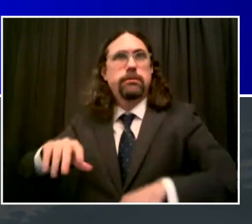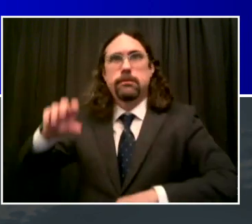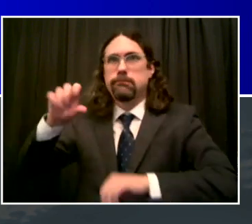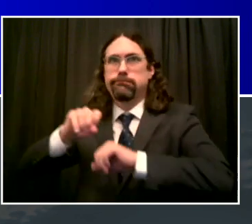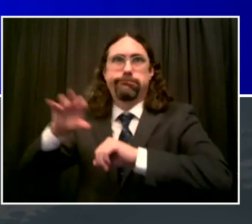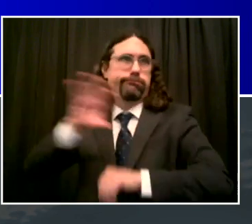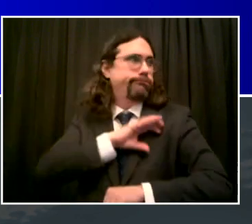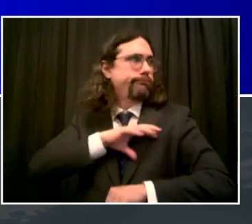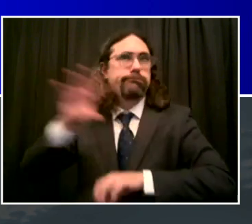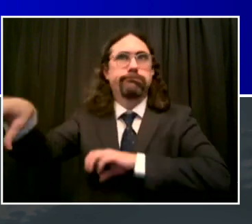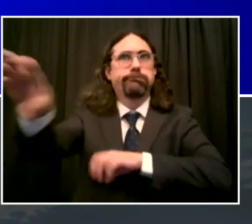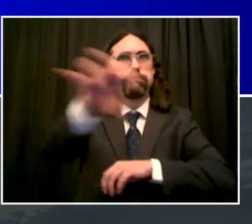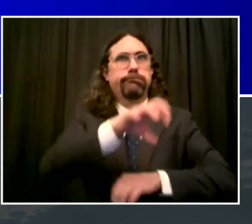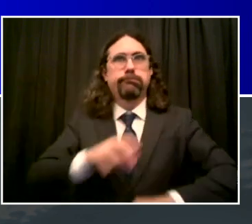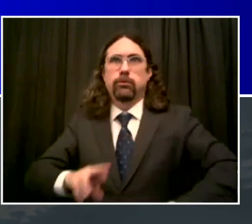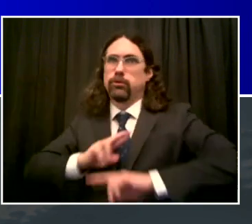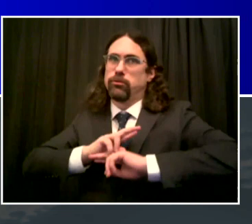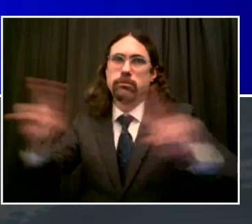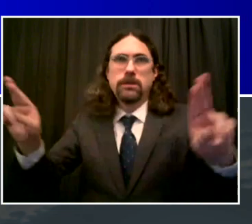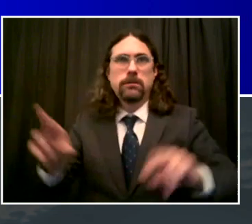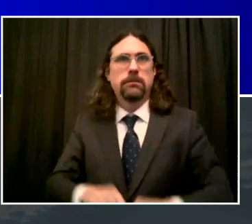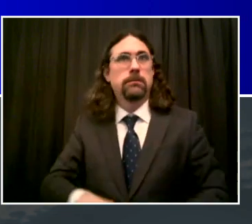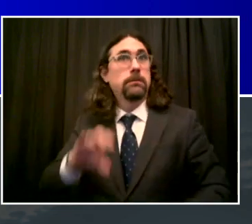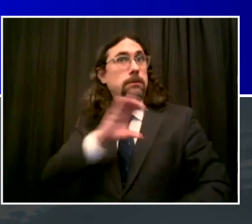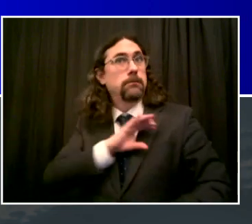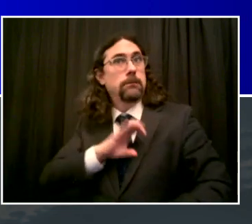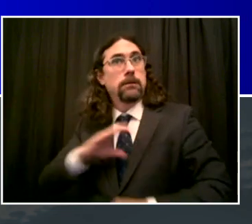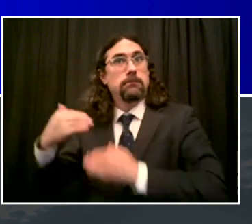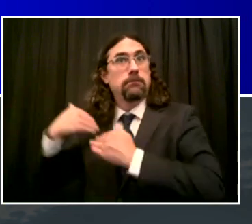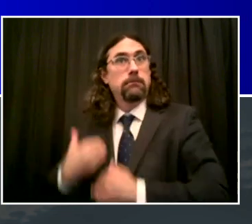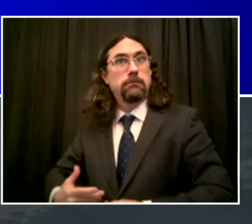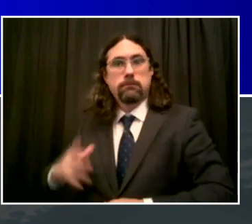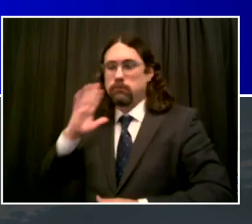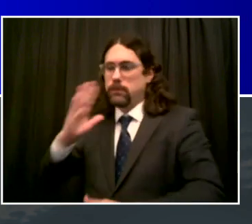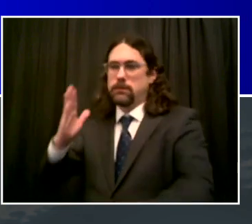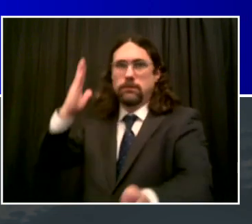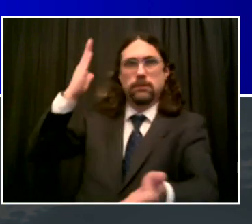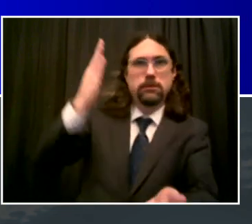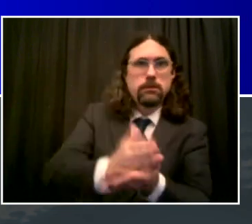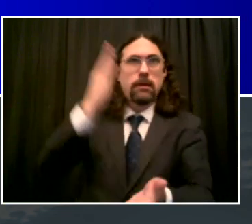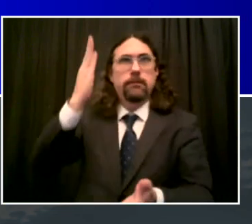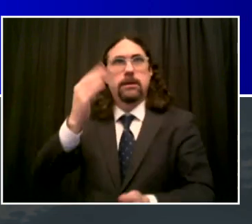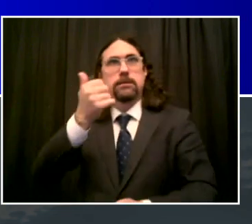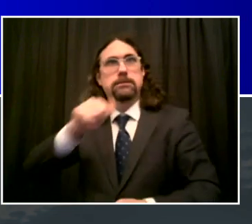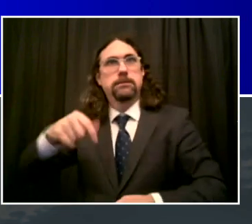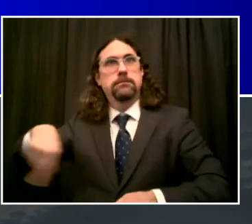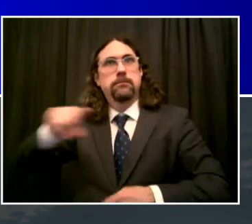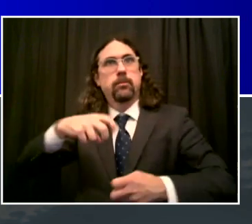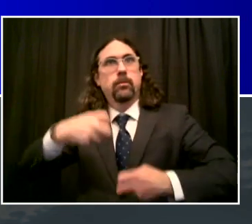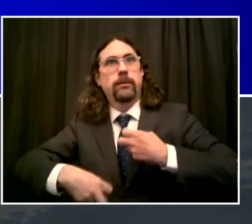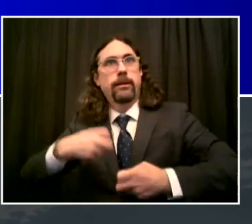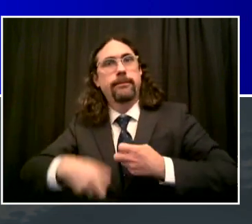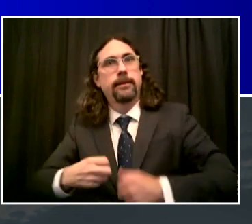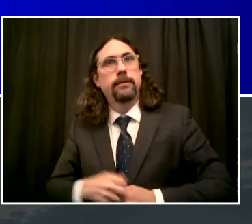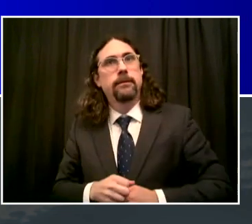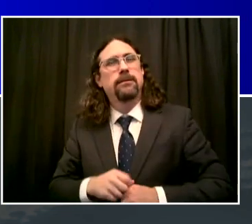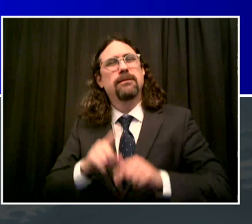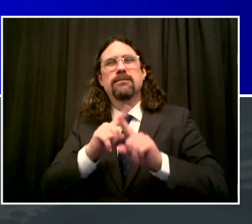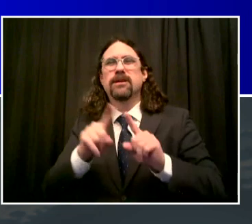ADDITIONAL NYPD RESOURCES NEEDED, STOP ANY DISORDER. BUT GAAIN